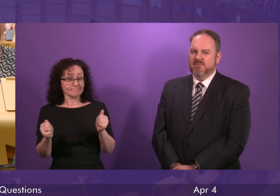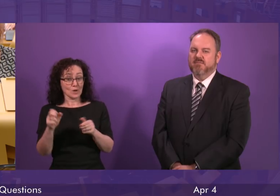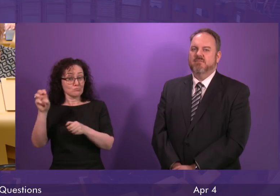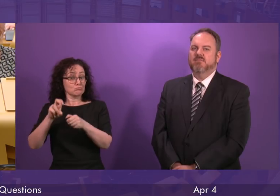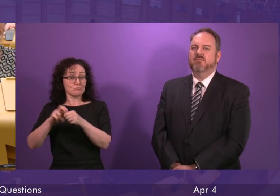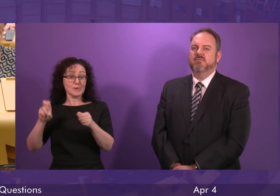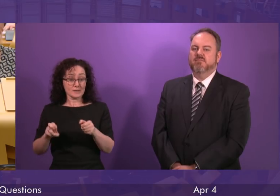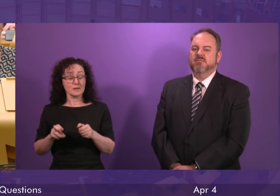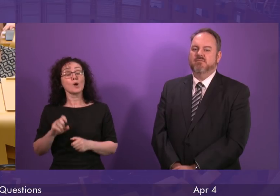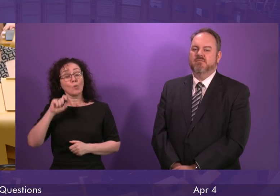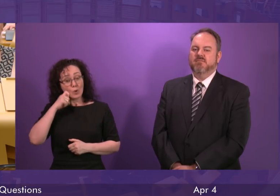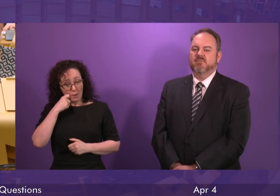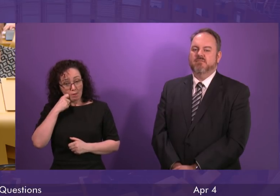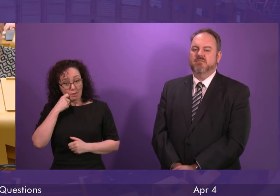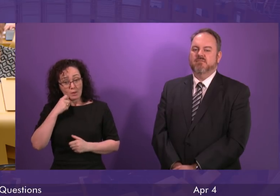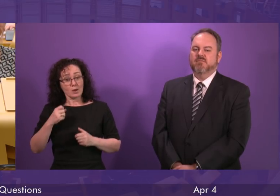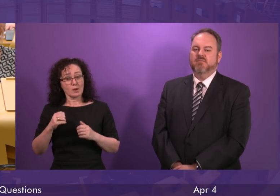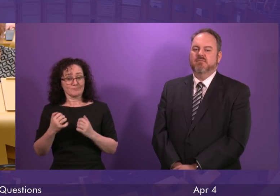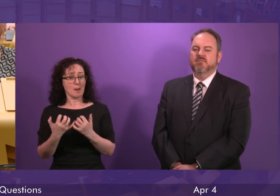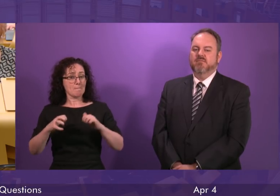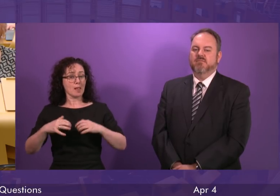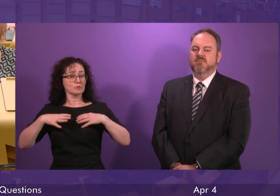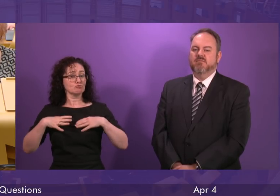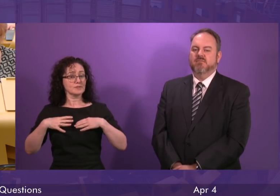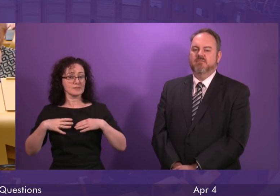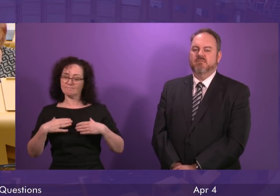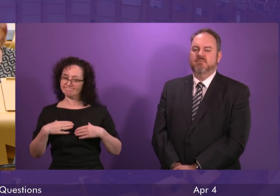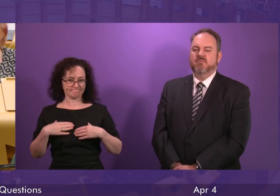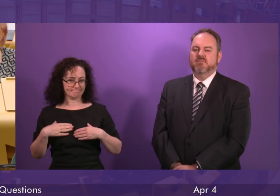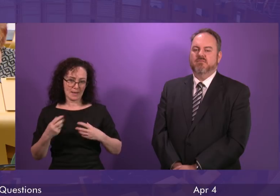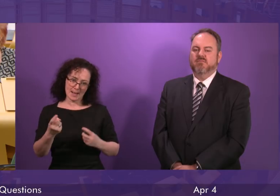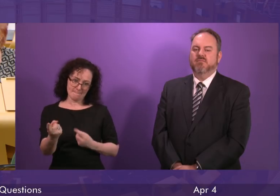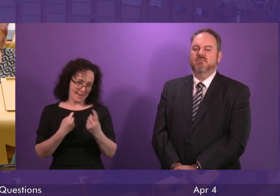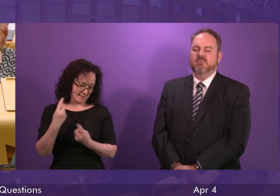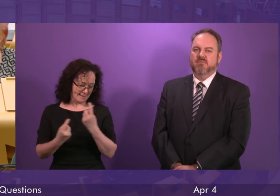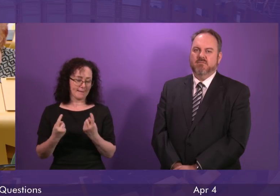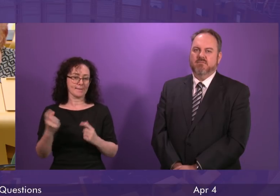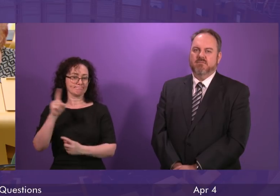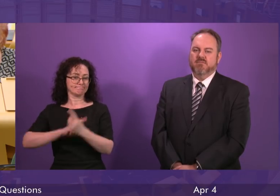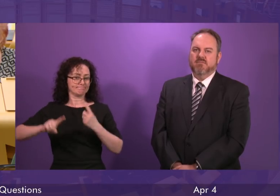from recess. I welcome that assurance. The Government will have the opportunity at that